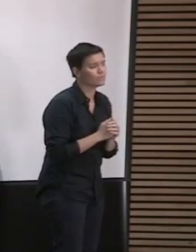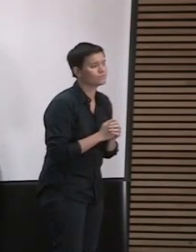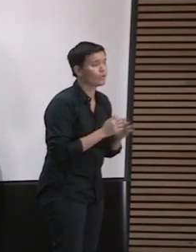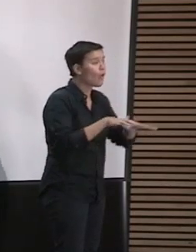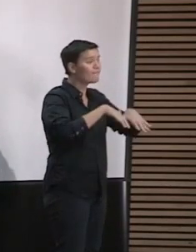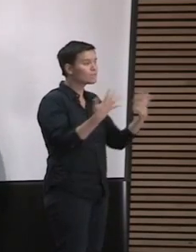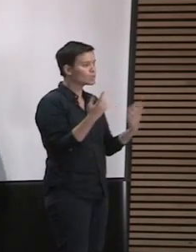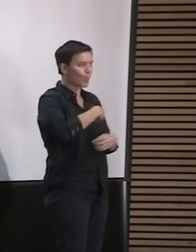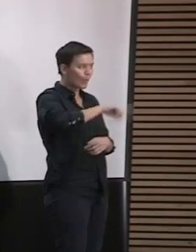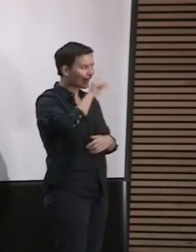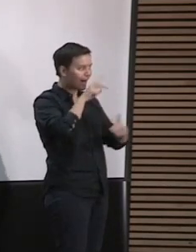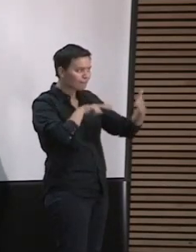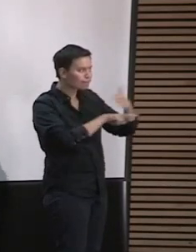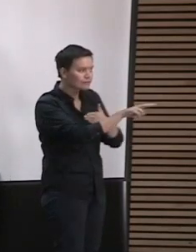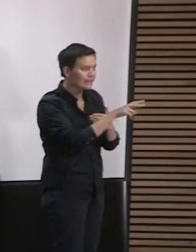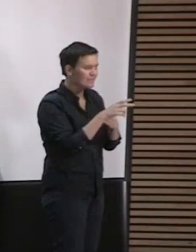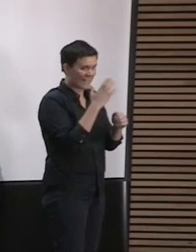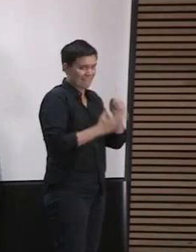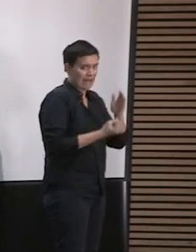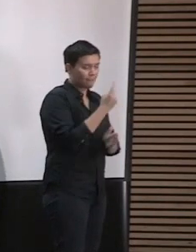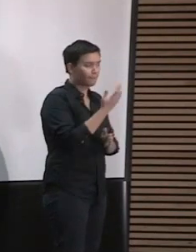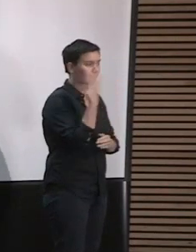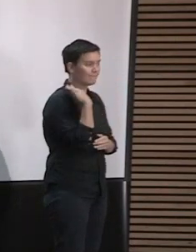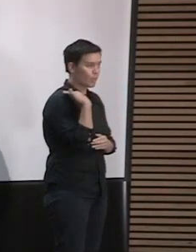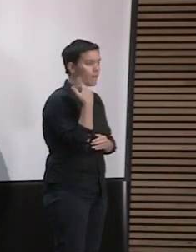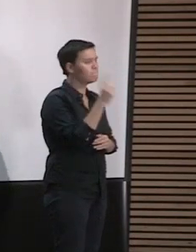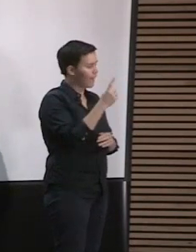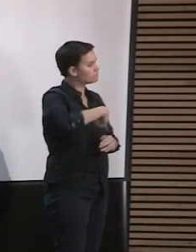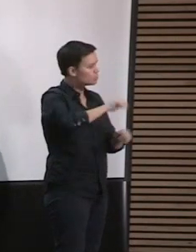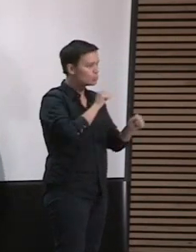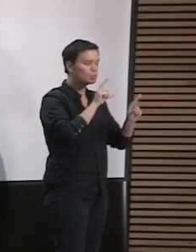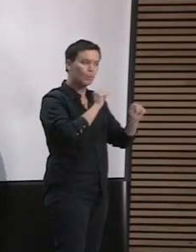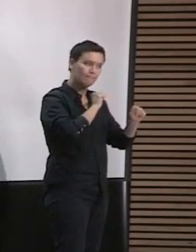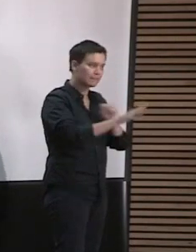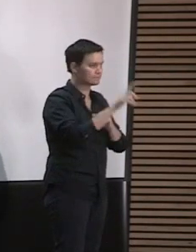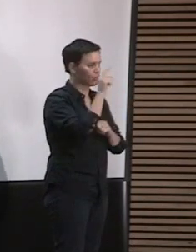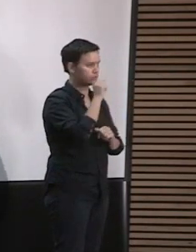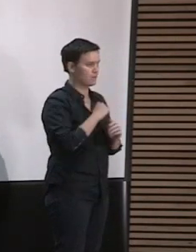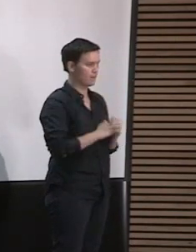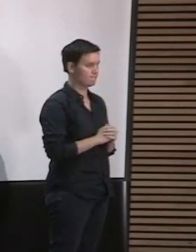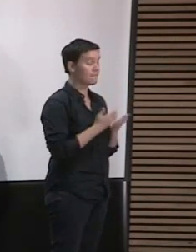were extraordinary evidence. While there is no playbook, the constant ongoing